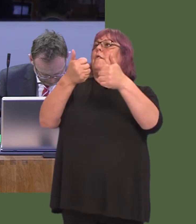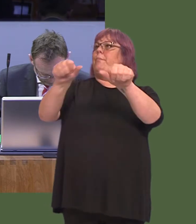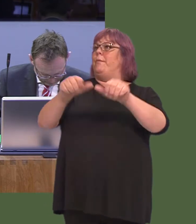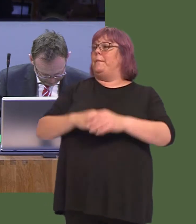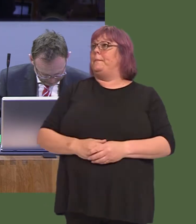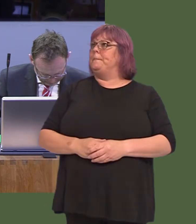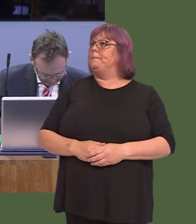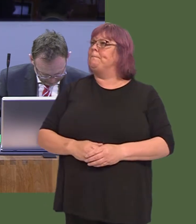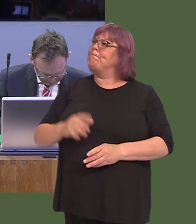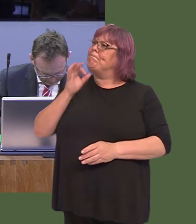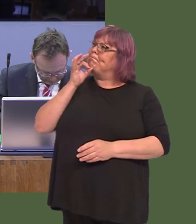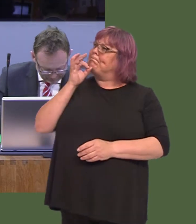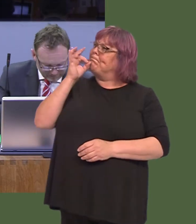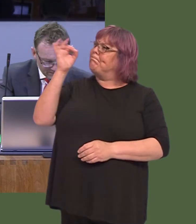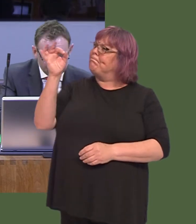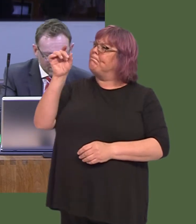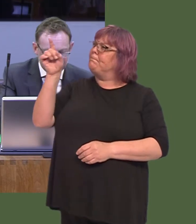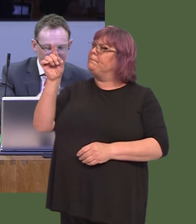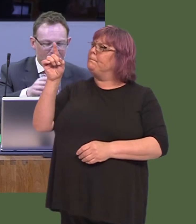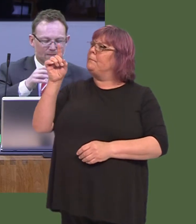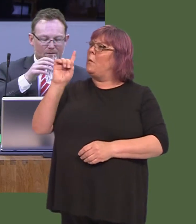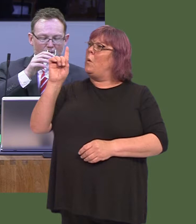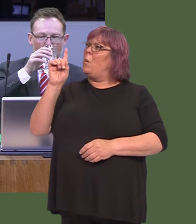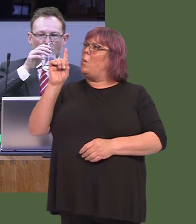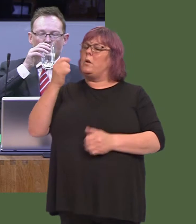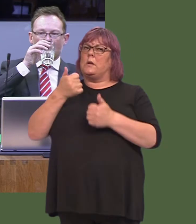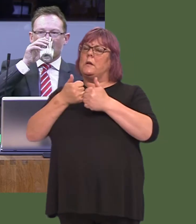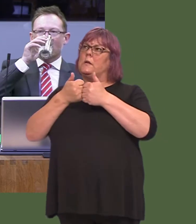I wonder, now, First Minister, if you might be able to enlighten us as to the types of